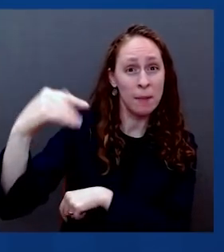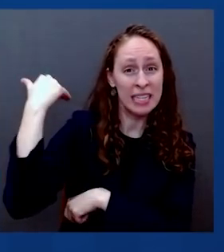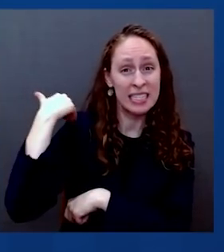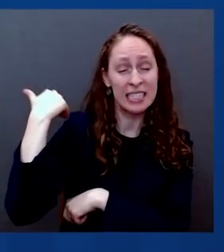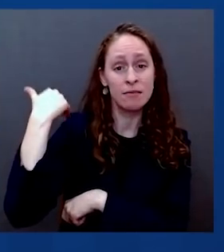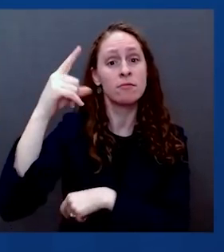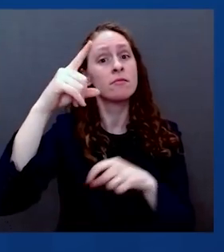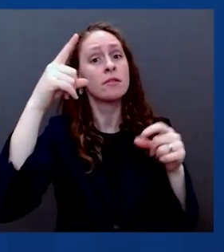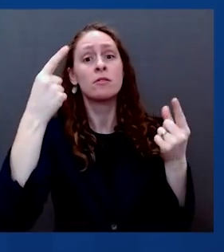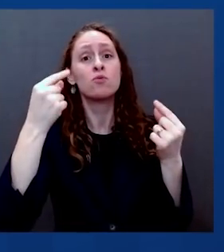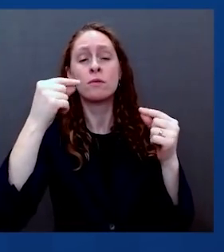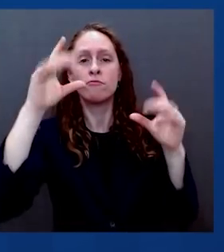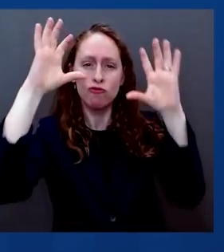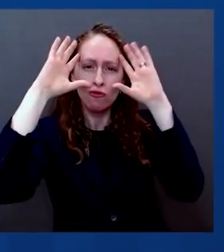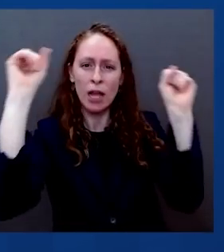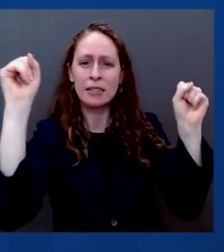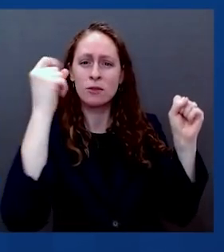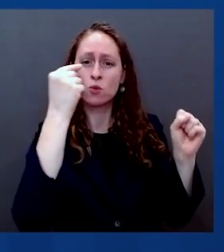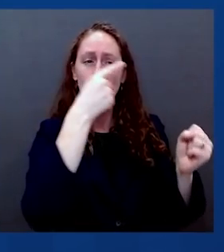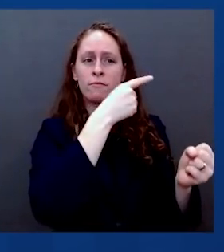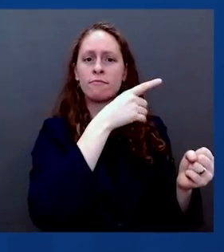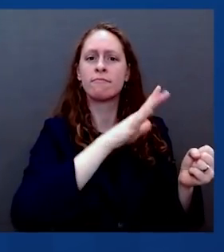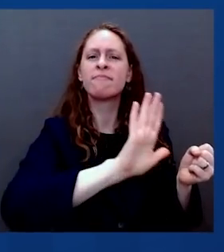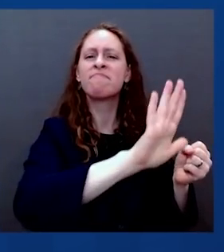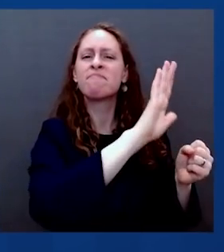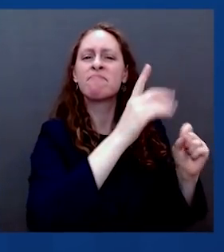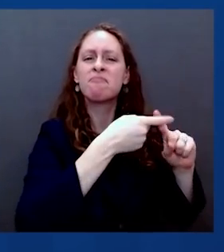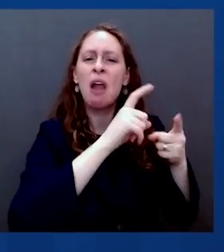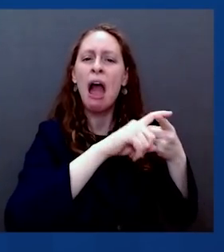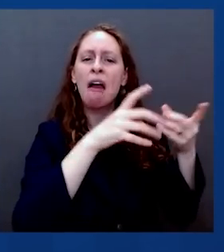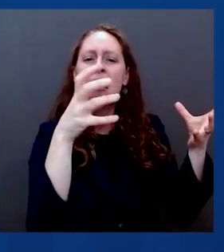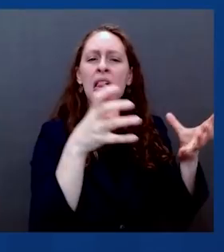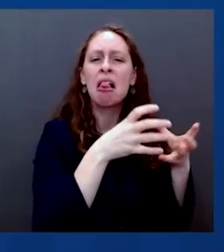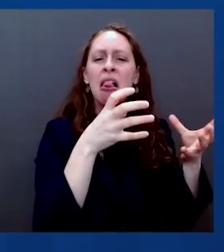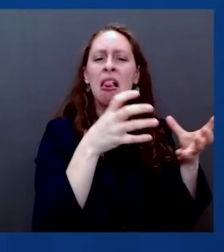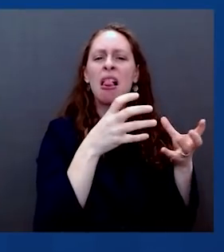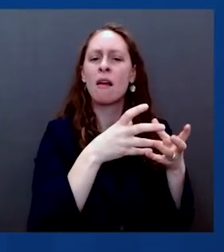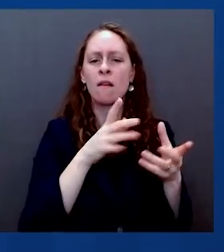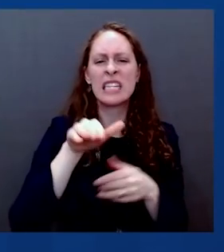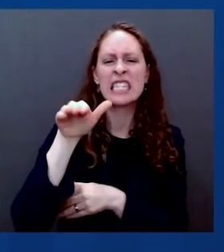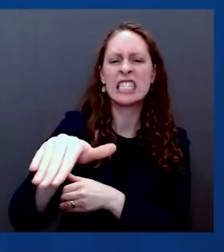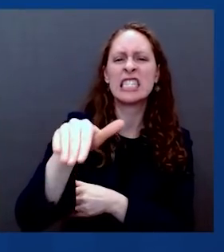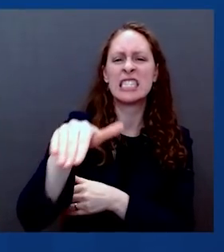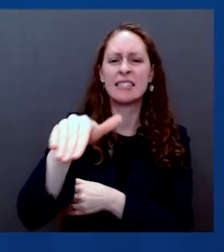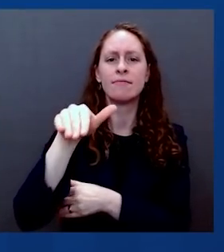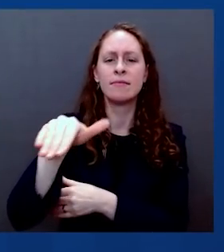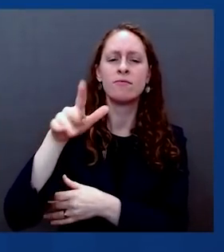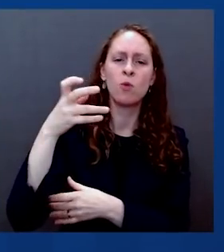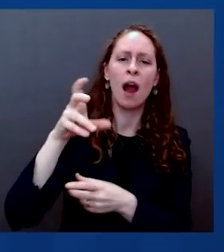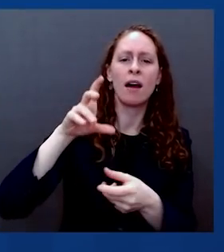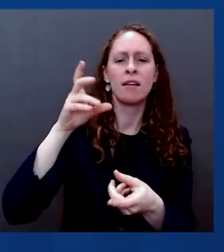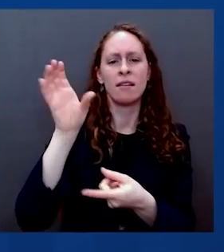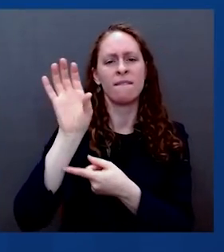Election workers -- ordinary citizens -- were subject to death threats, menacing phone calls,